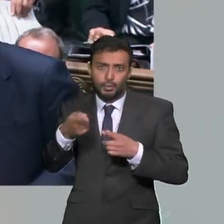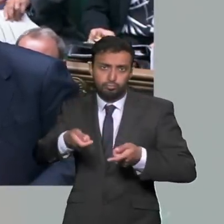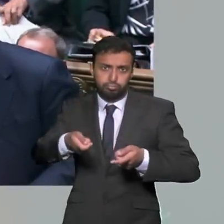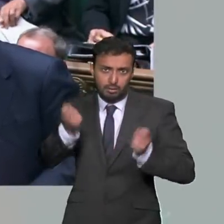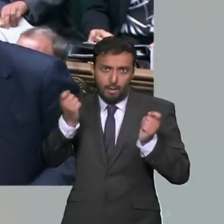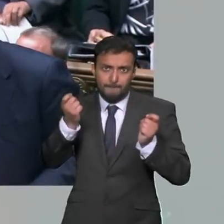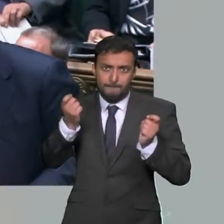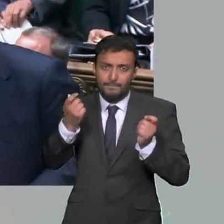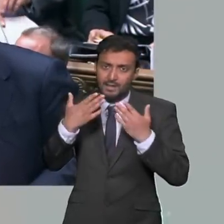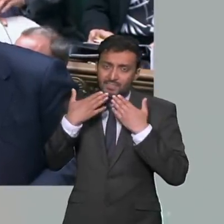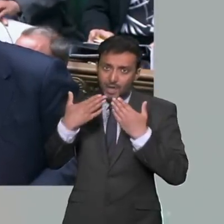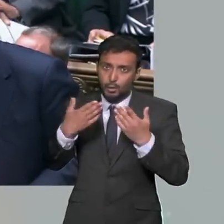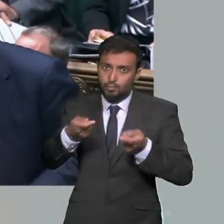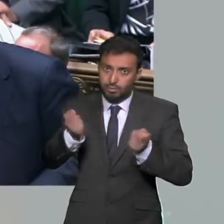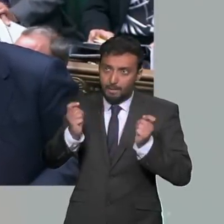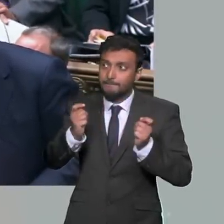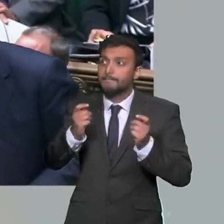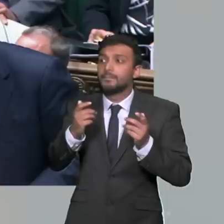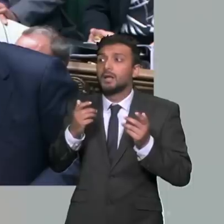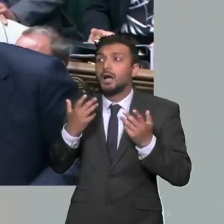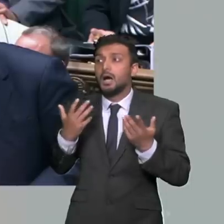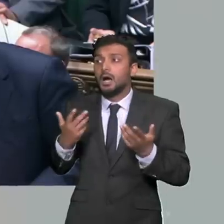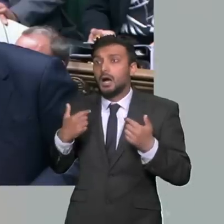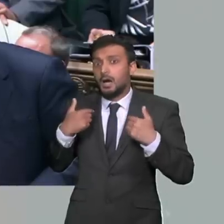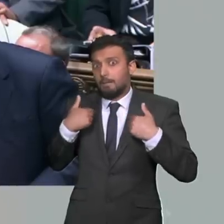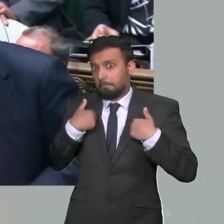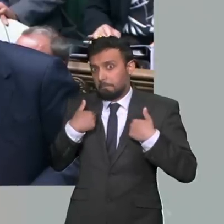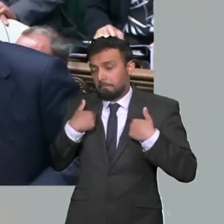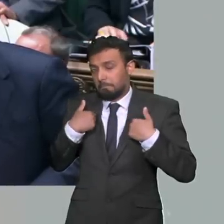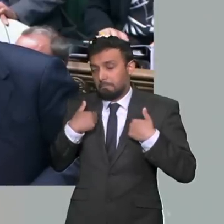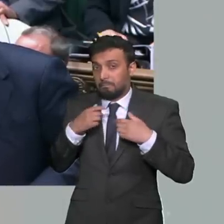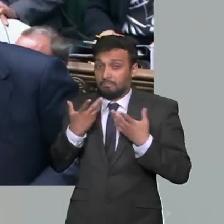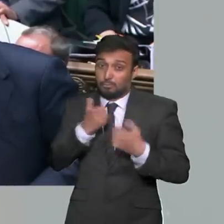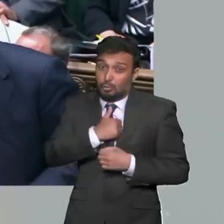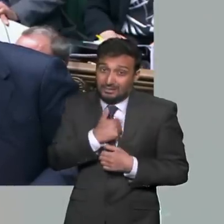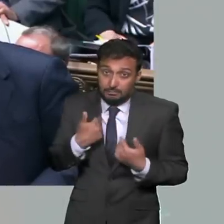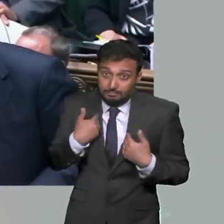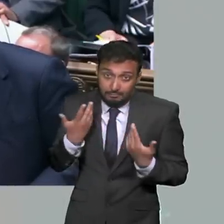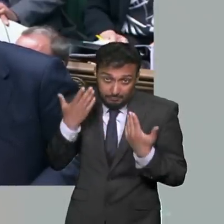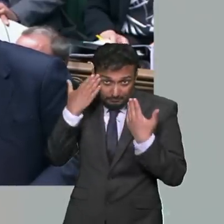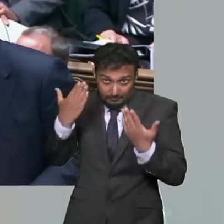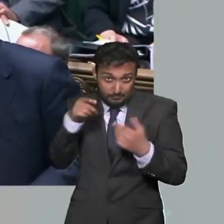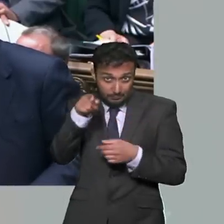I am afraid that I do not know directly about the events that she describes.